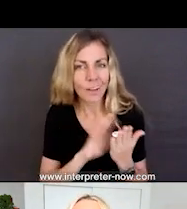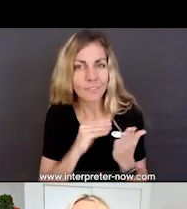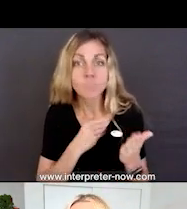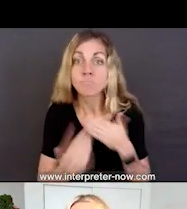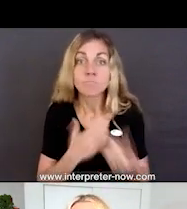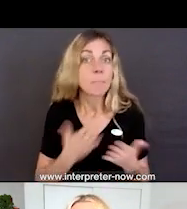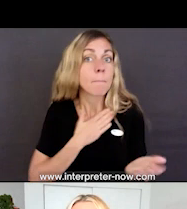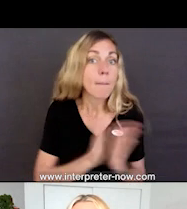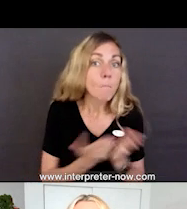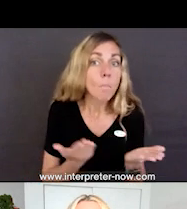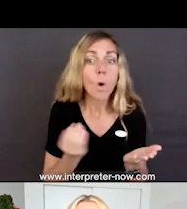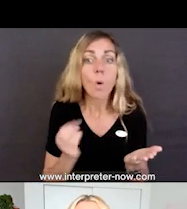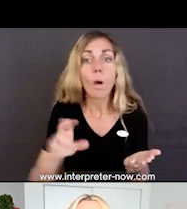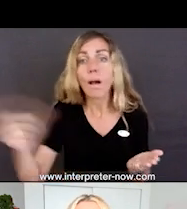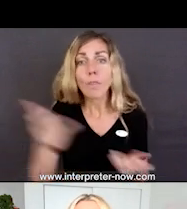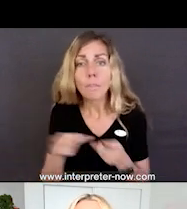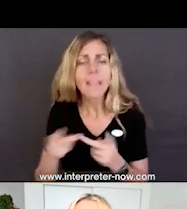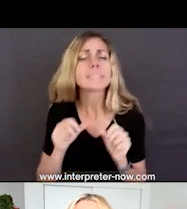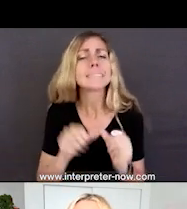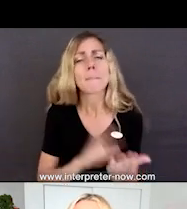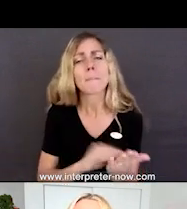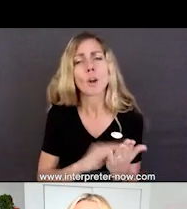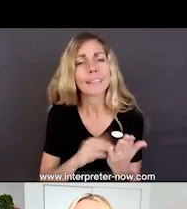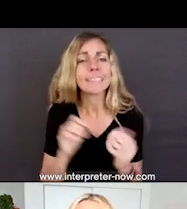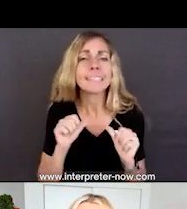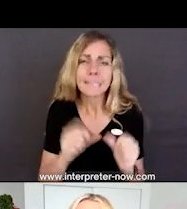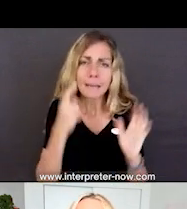Keep learning, whether that's in my book or that's elsewhere.